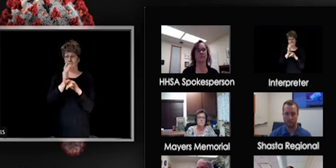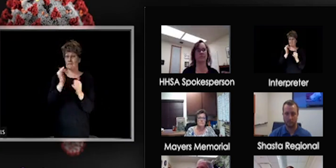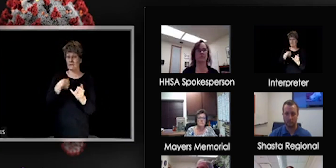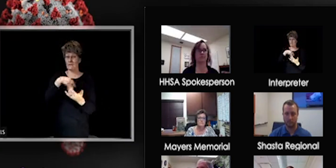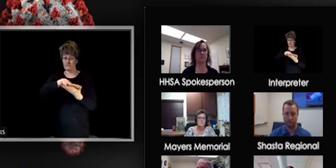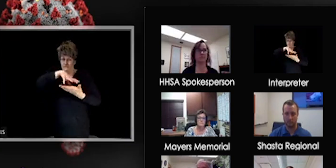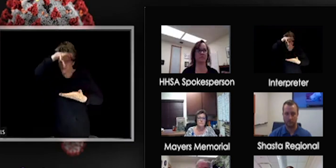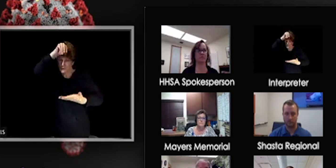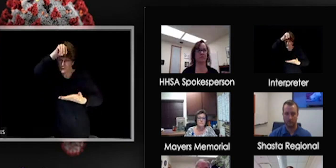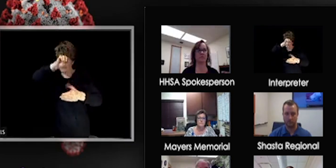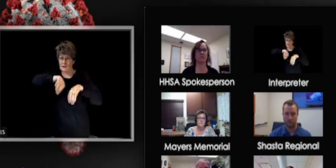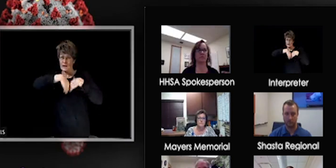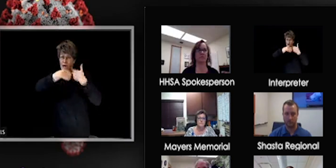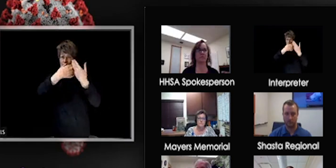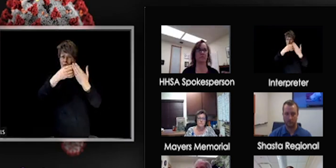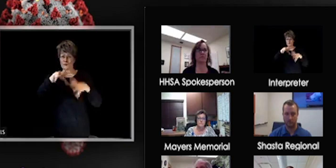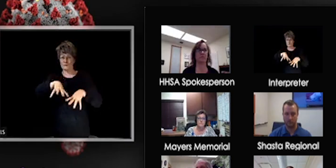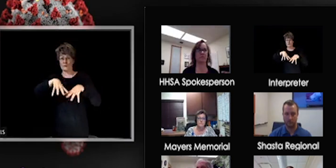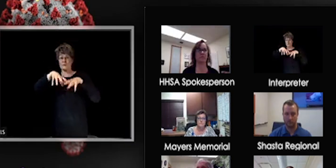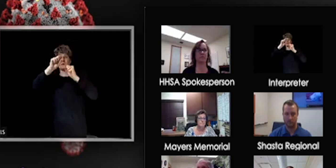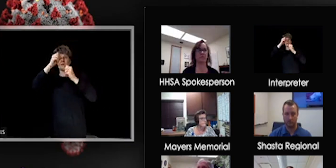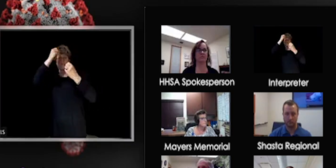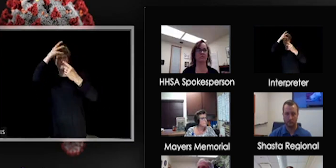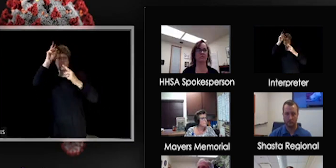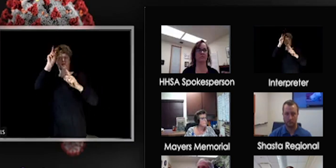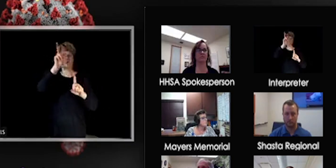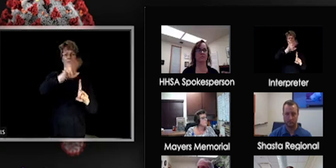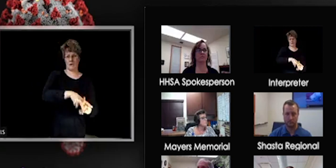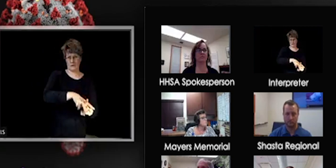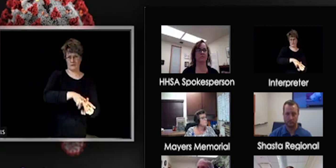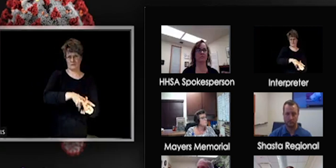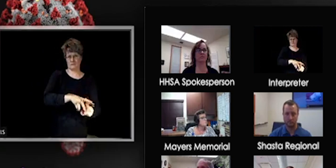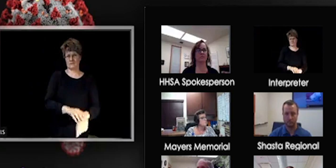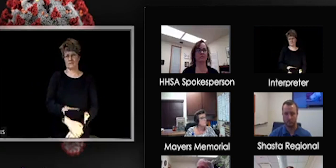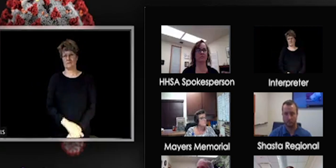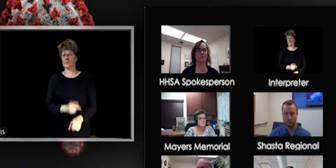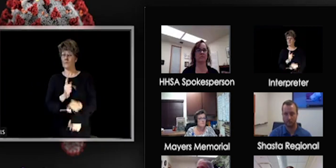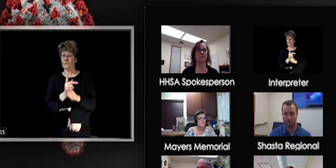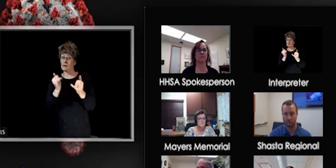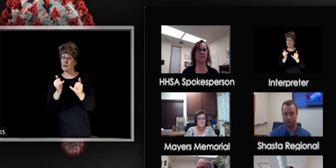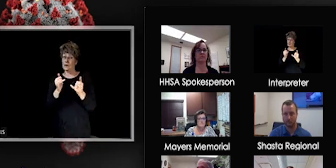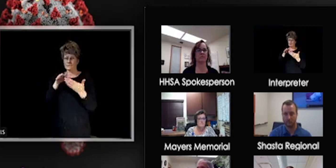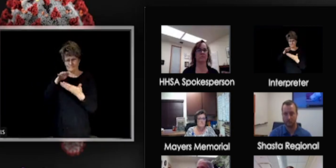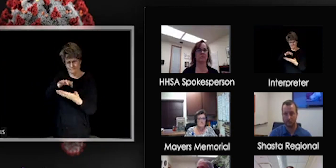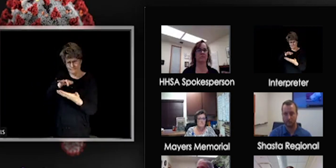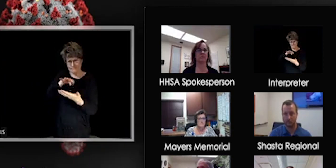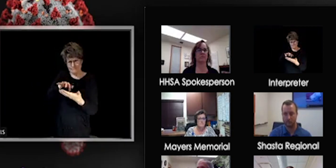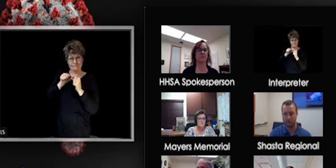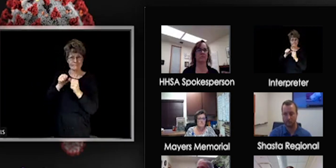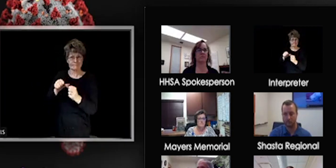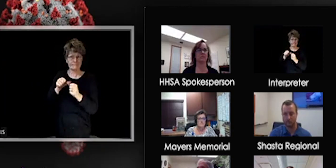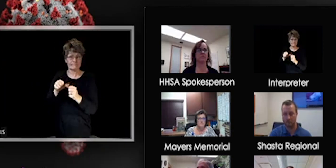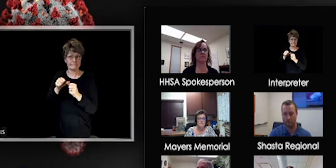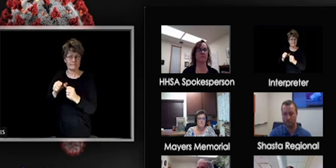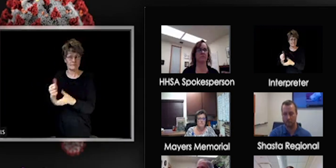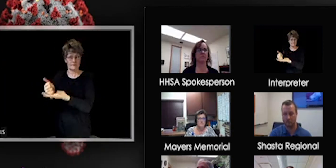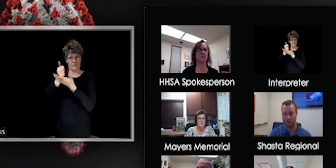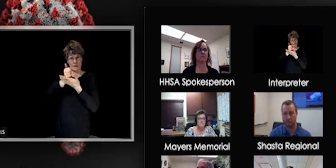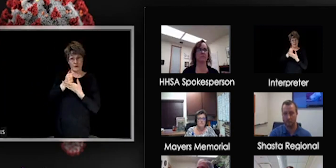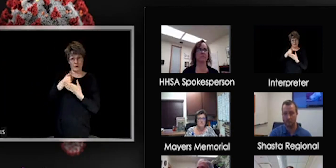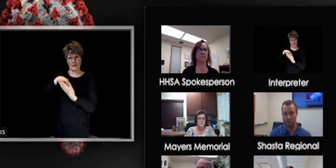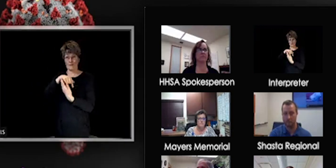information. The CDC is currently undergoing some studies to help us to better understand